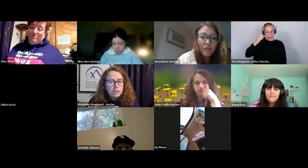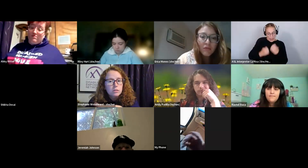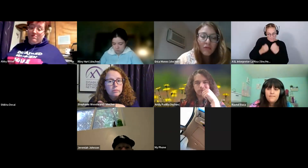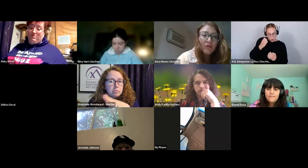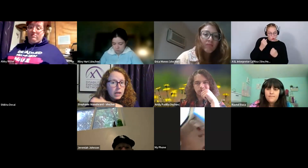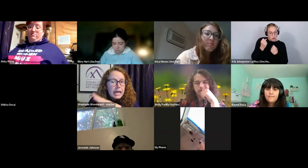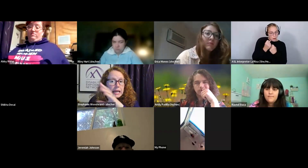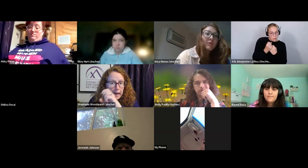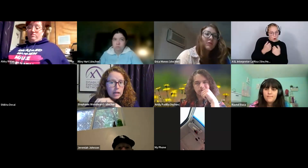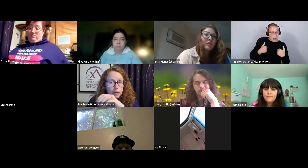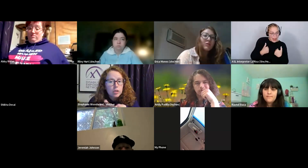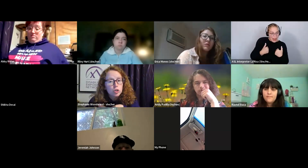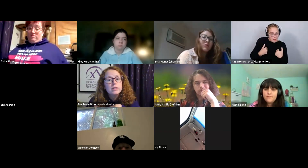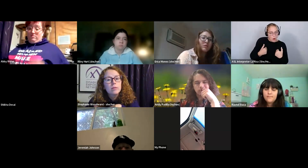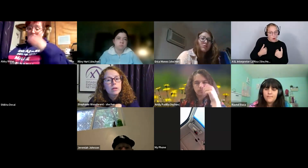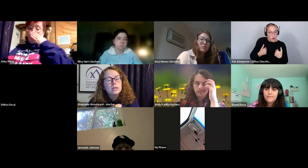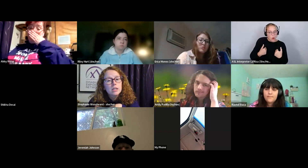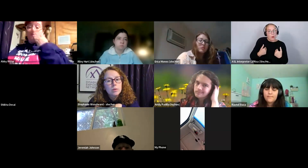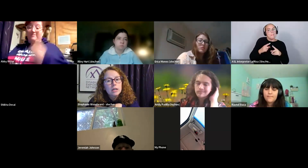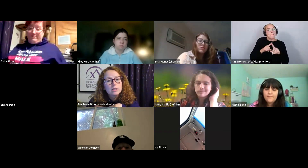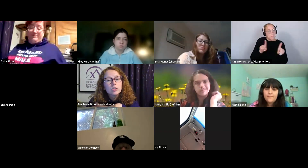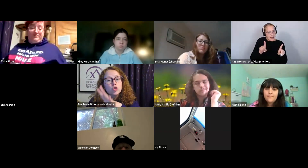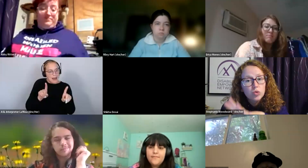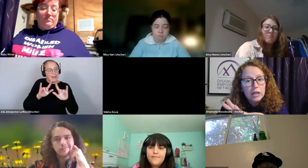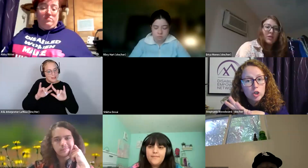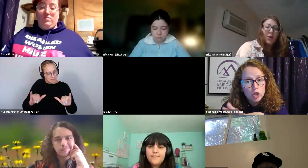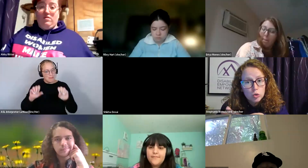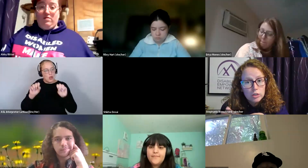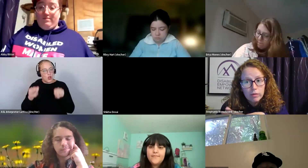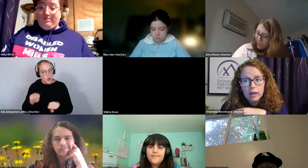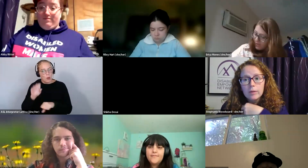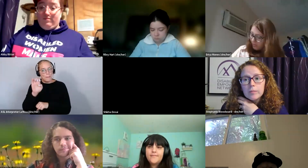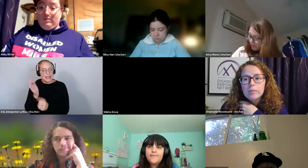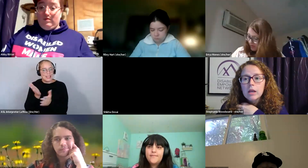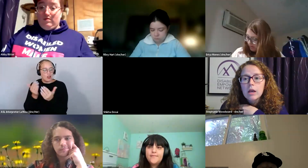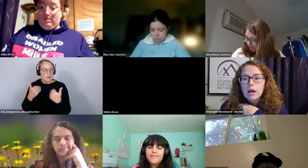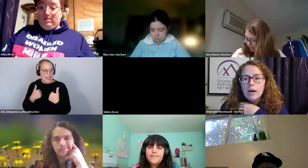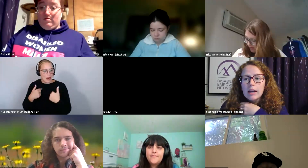animal. That can trip people up because I can easily make you think that